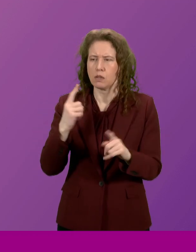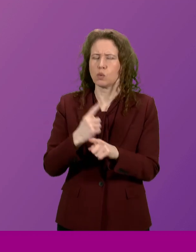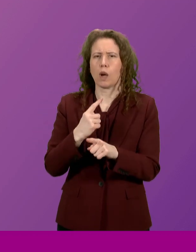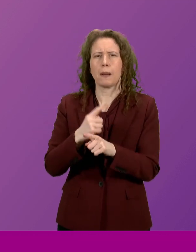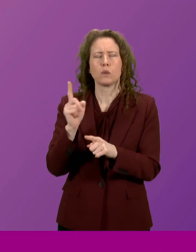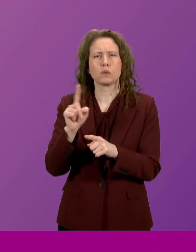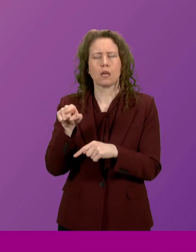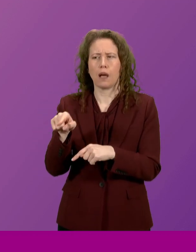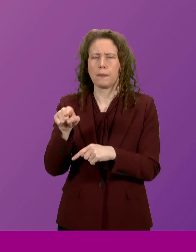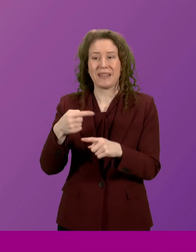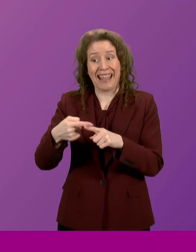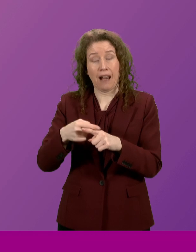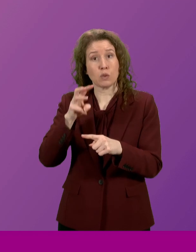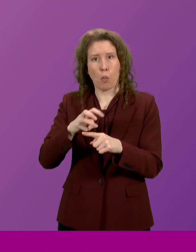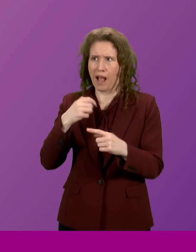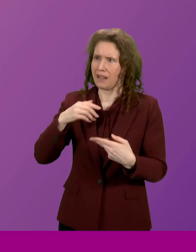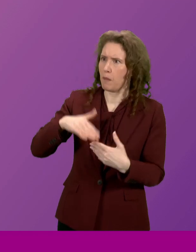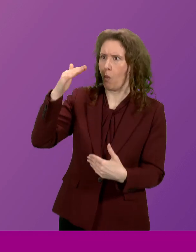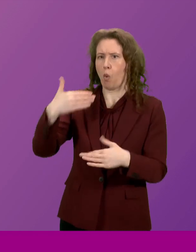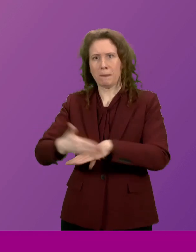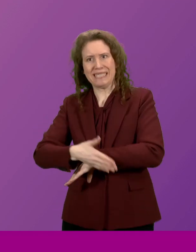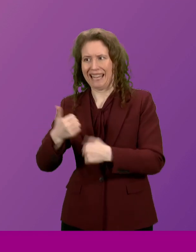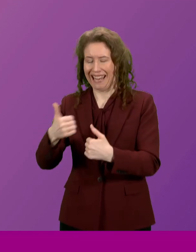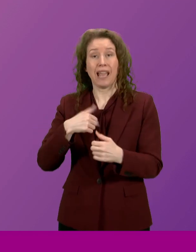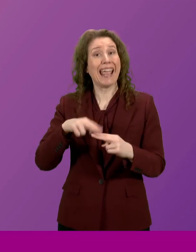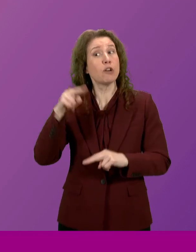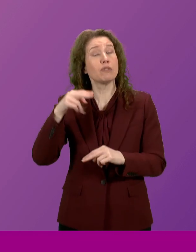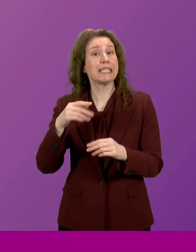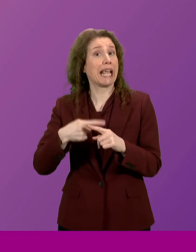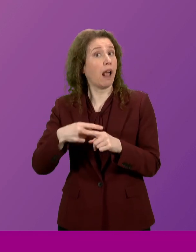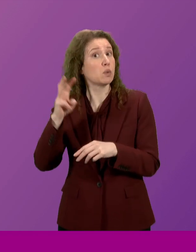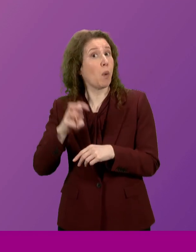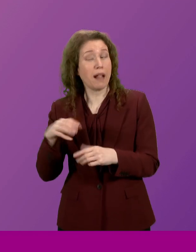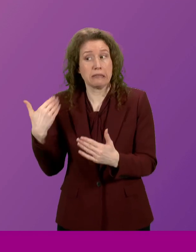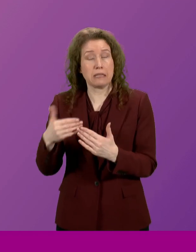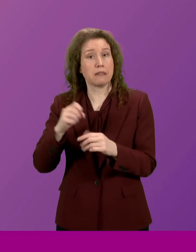activity in England and Wales since the Labour Government came into office. That increase has